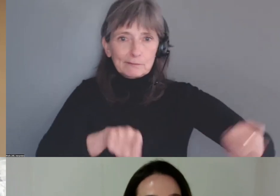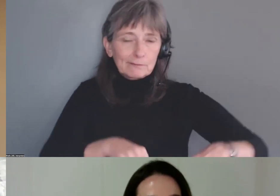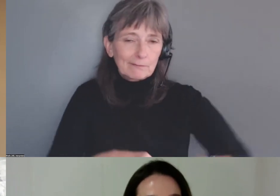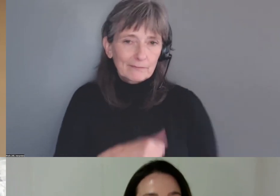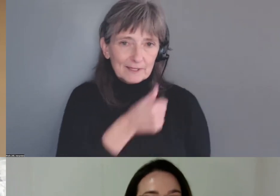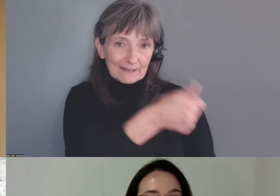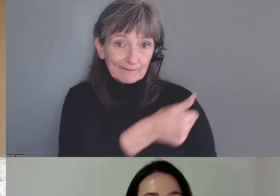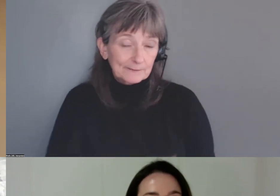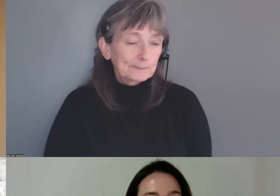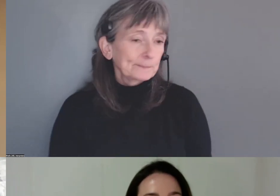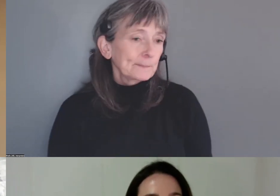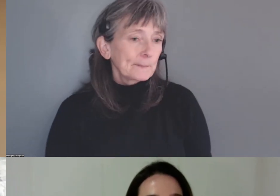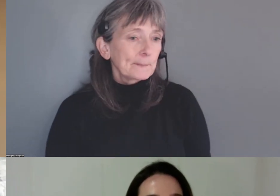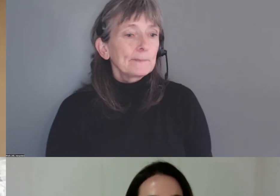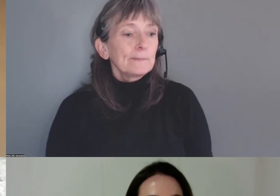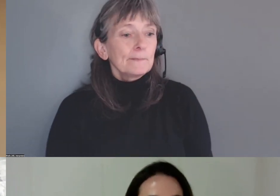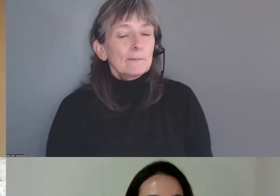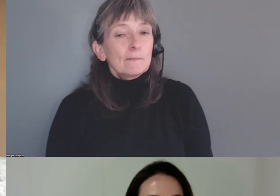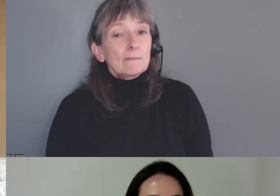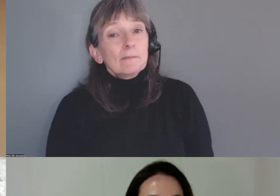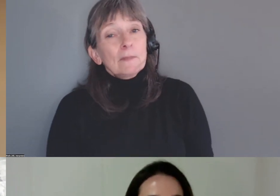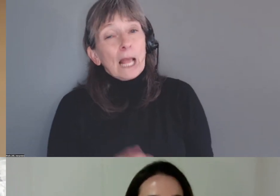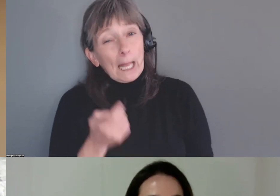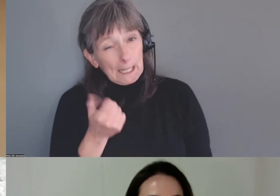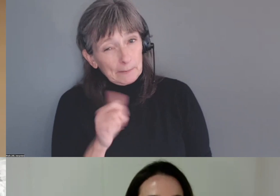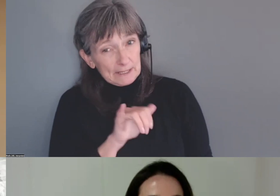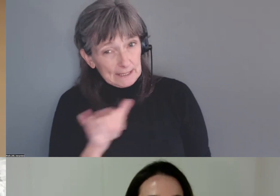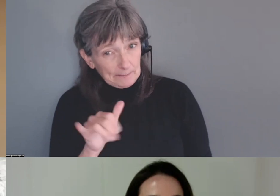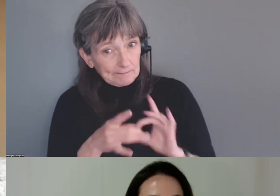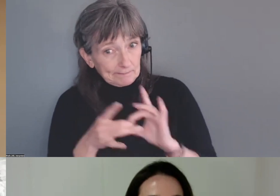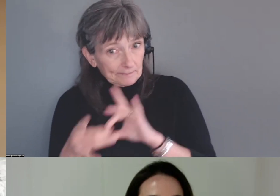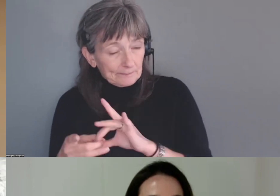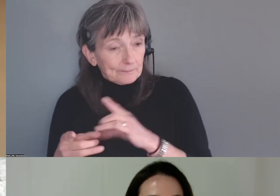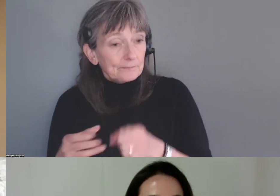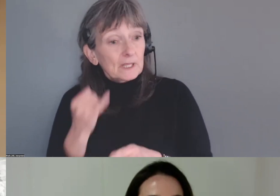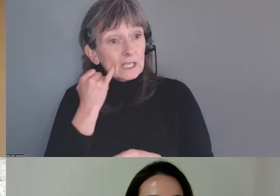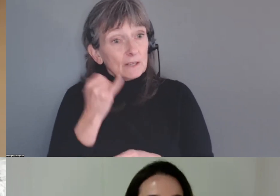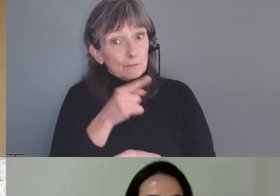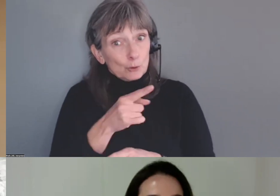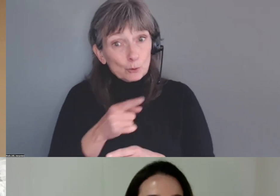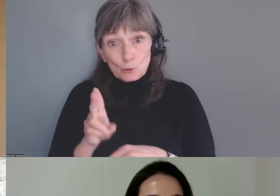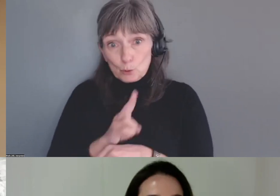to that, people were sort of wondering, since you're integrating the use of AI but you've